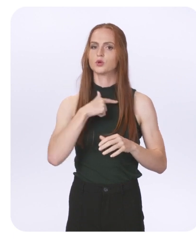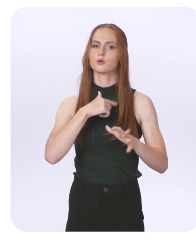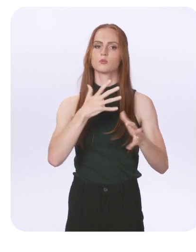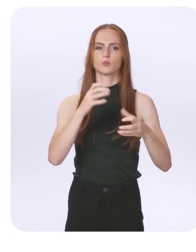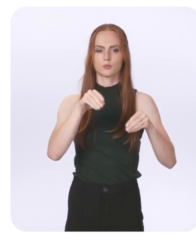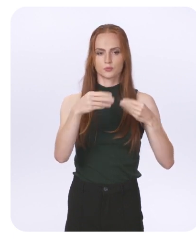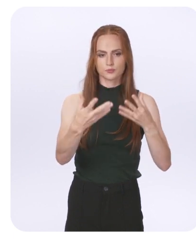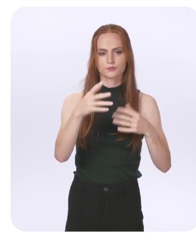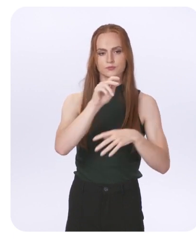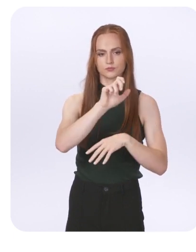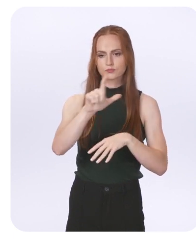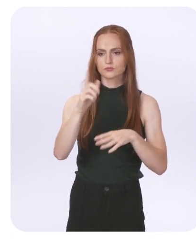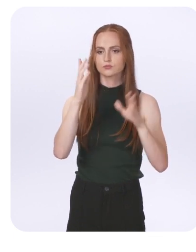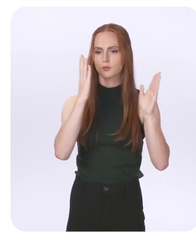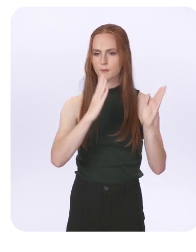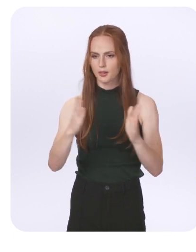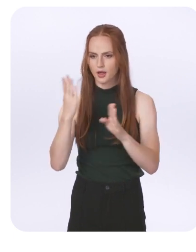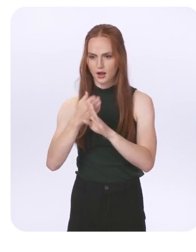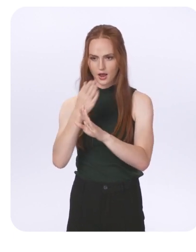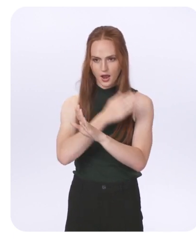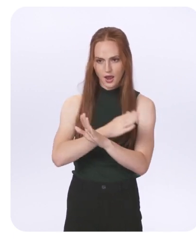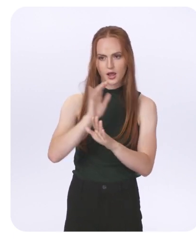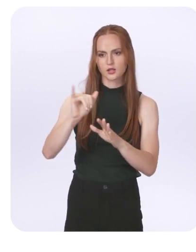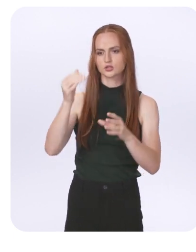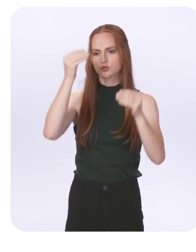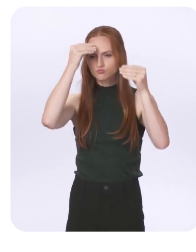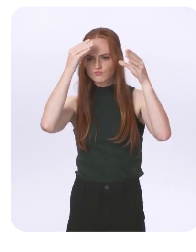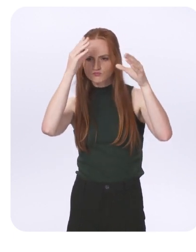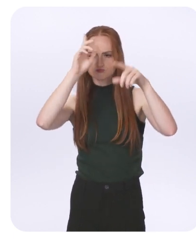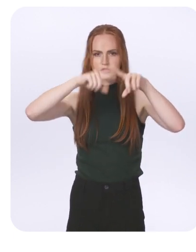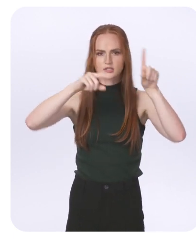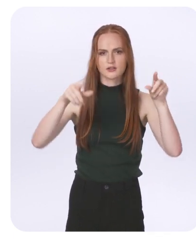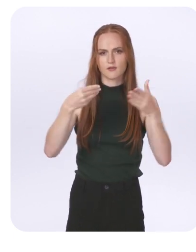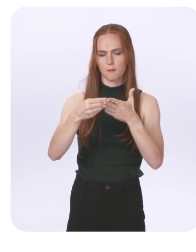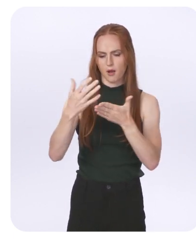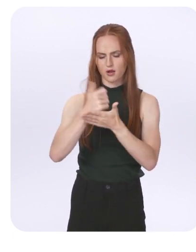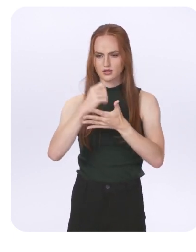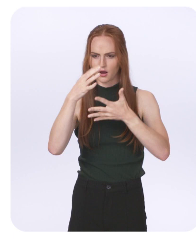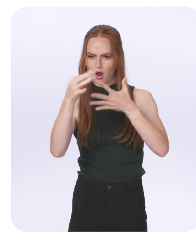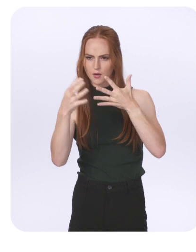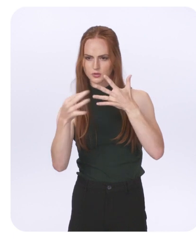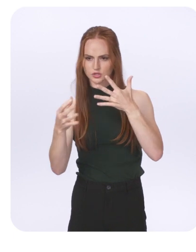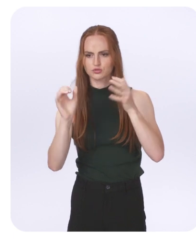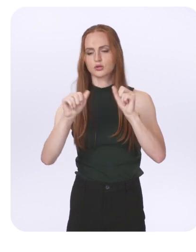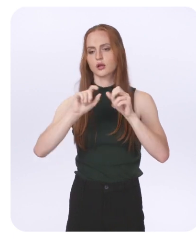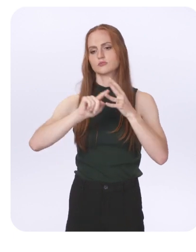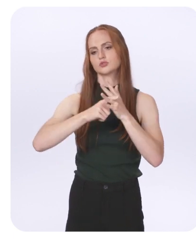so that you know about the monetization options and kick-start your marketing campaign months in advance.